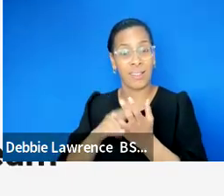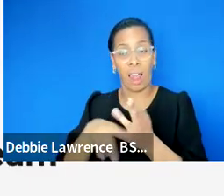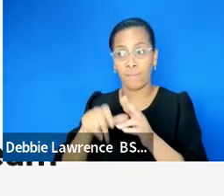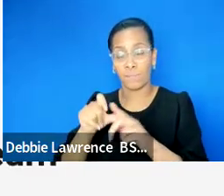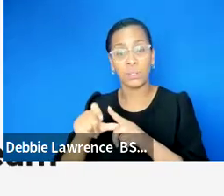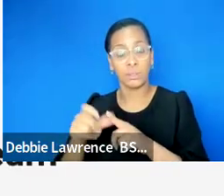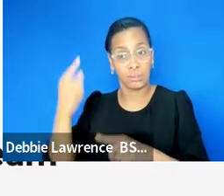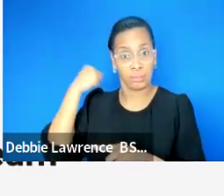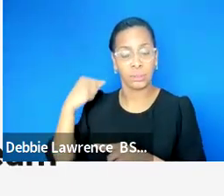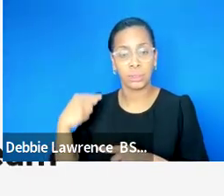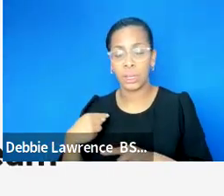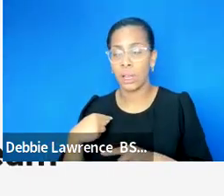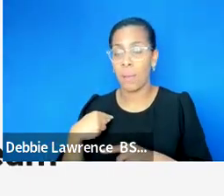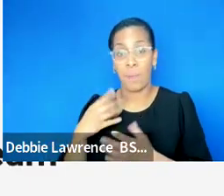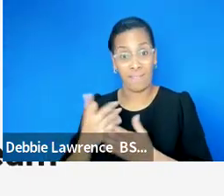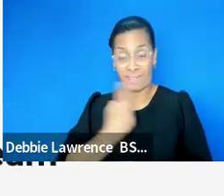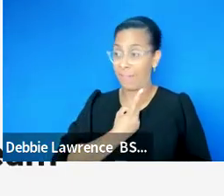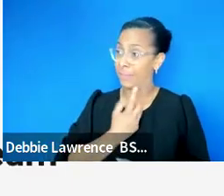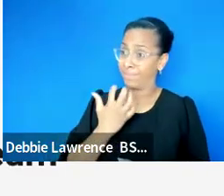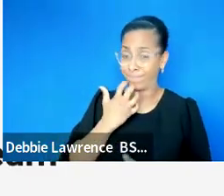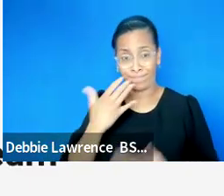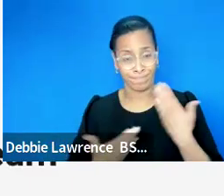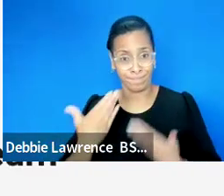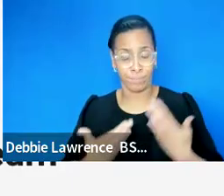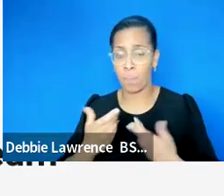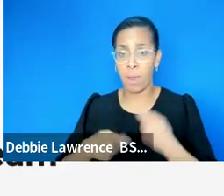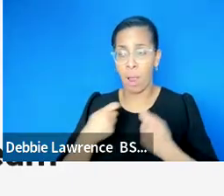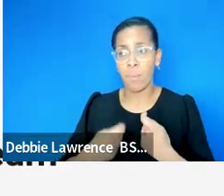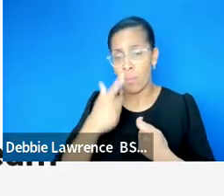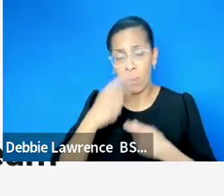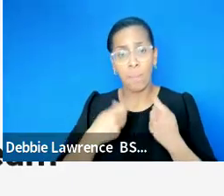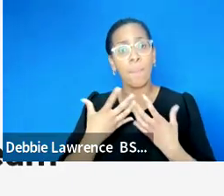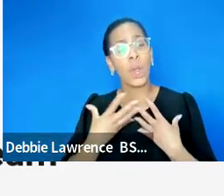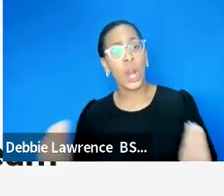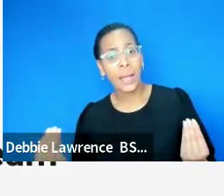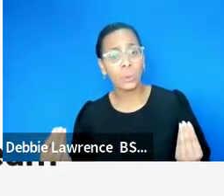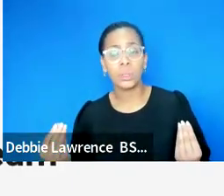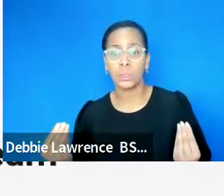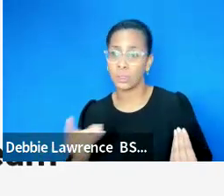about the burnout that can come with constantly advocating.